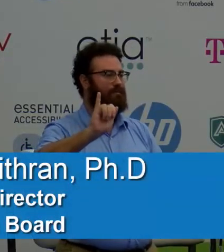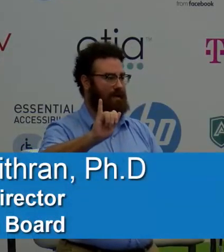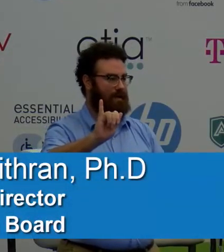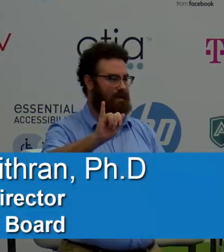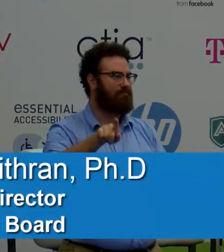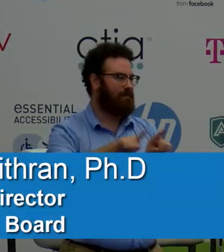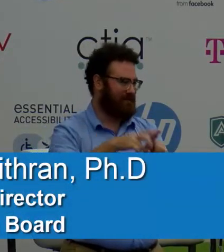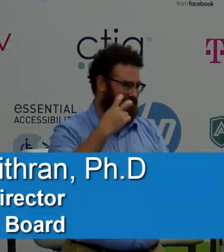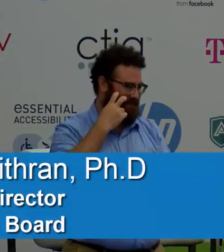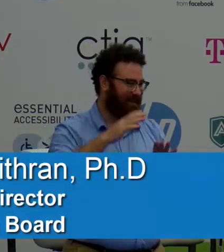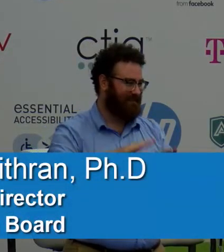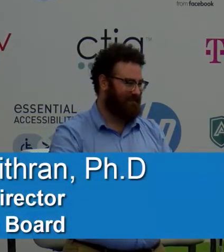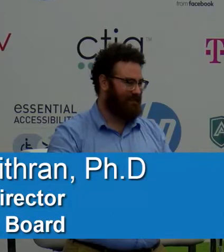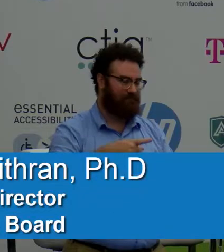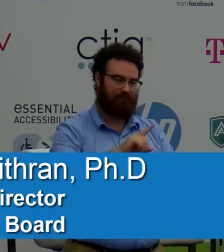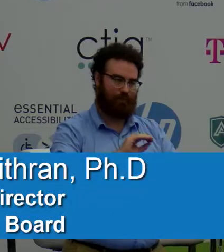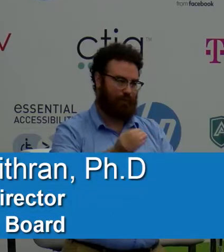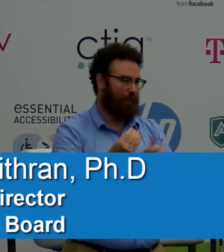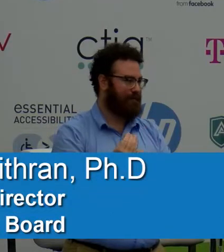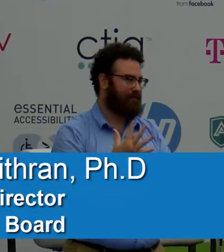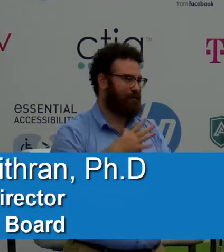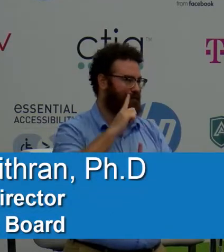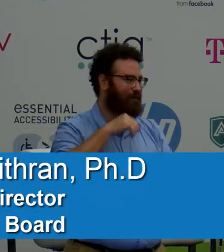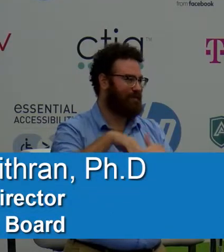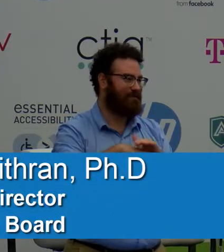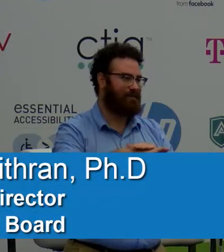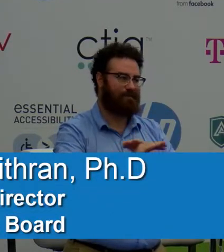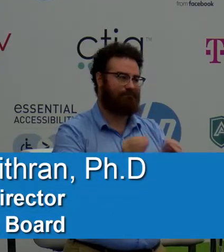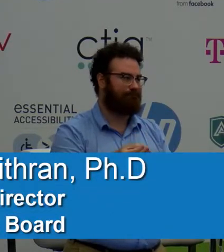had any exposure to accessibility.